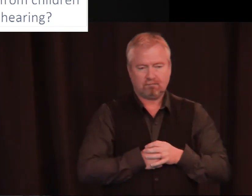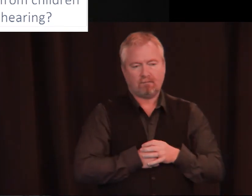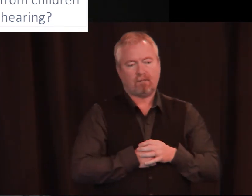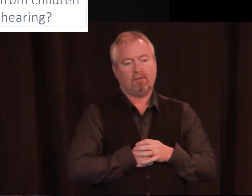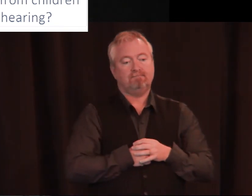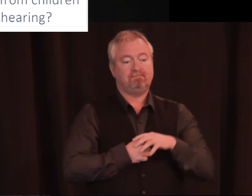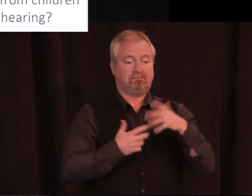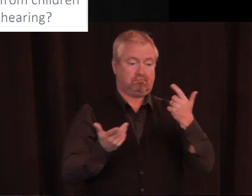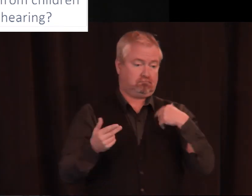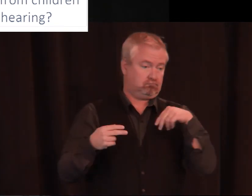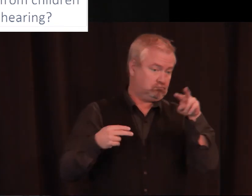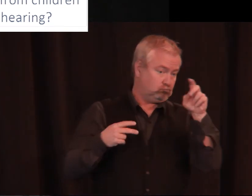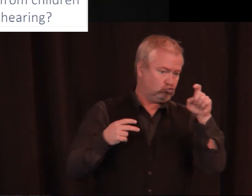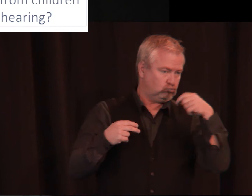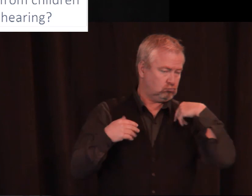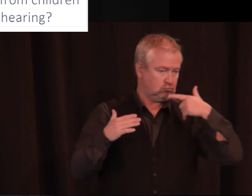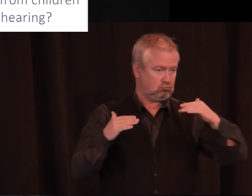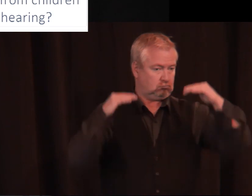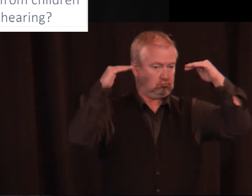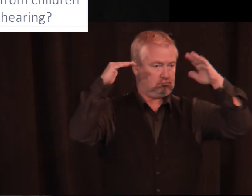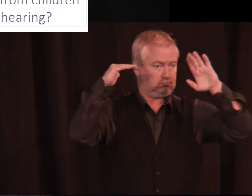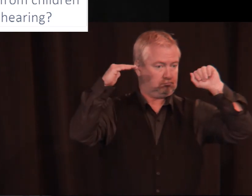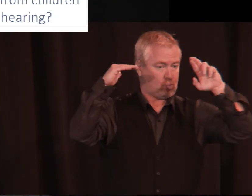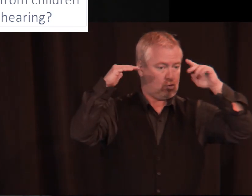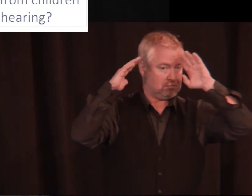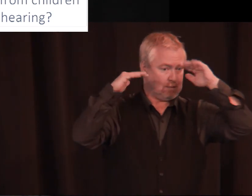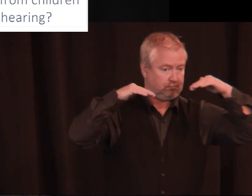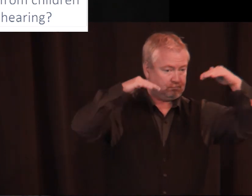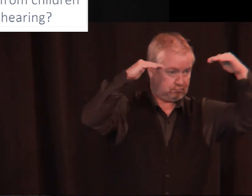What should we expect from these kids with hearing loss, who are hard of hearing?